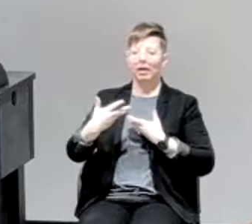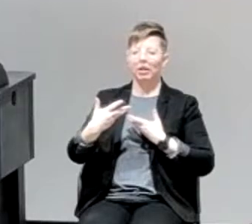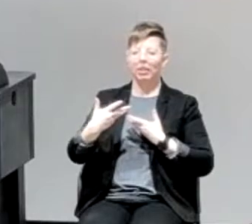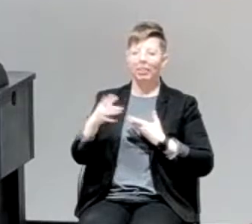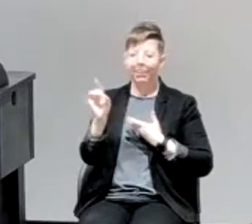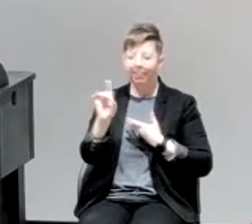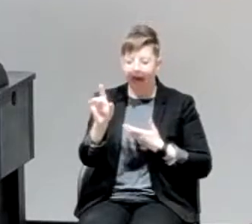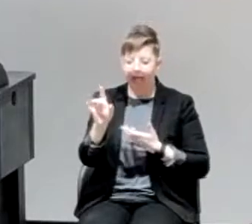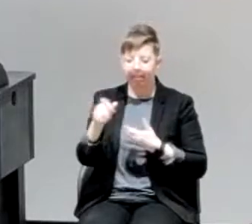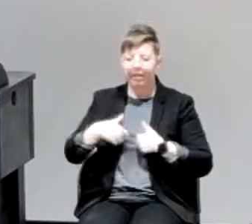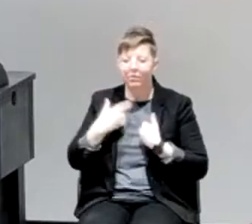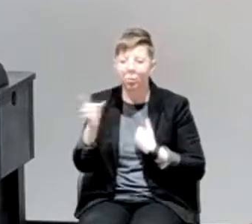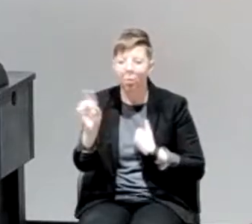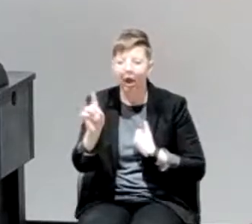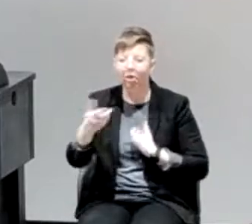At no time NBSometer.